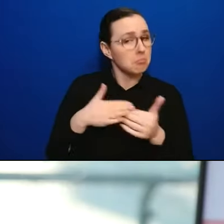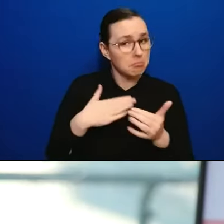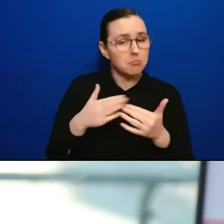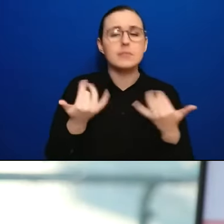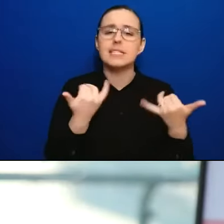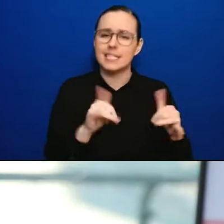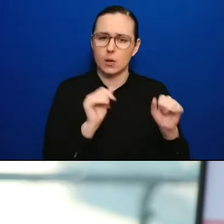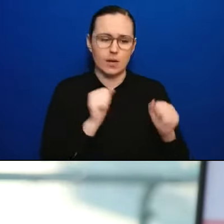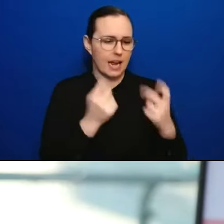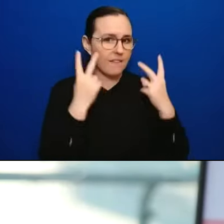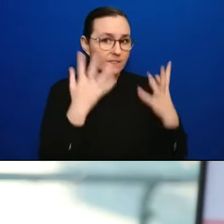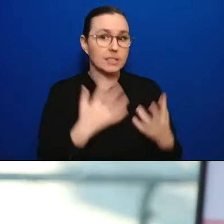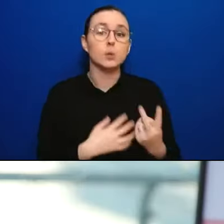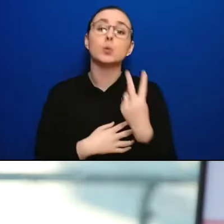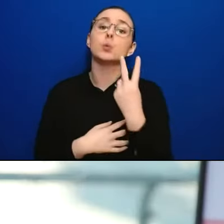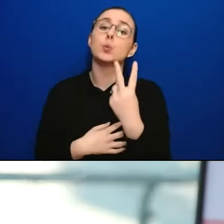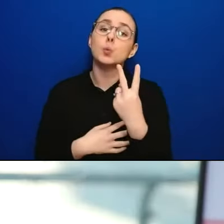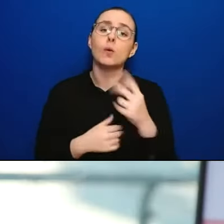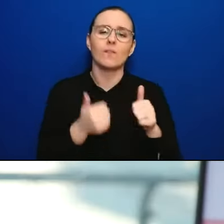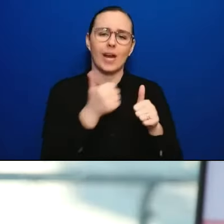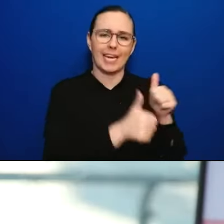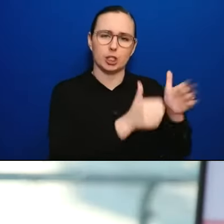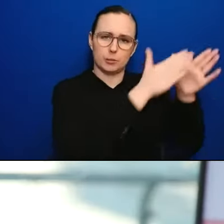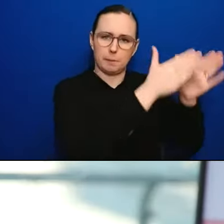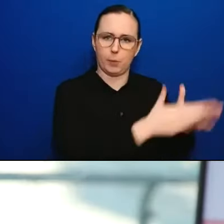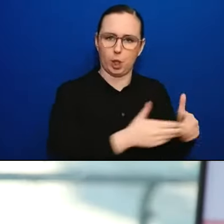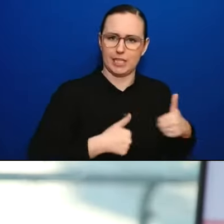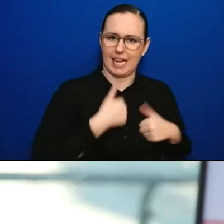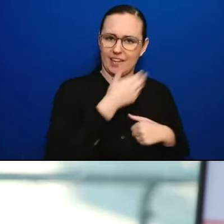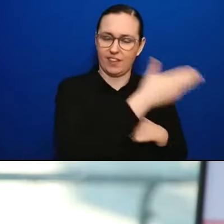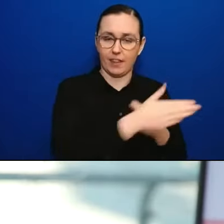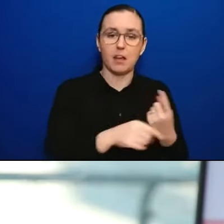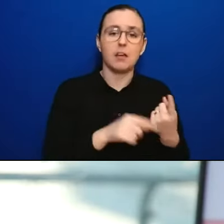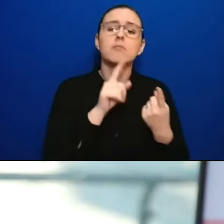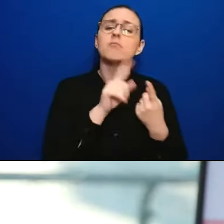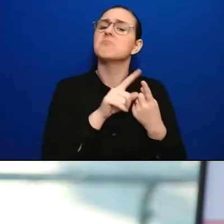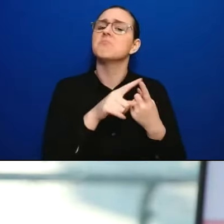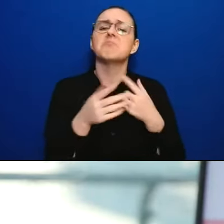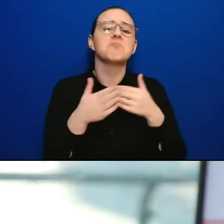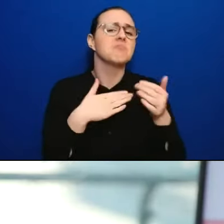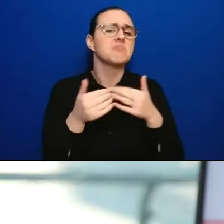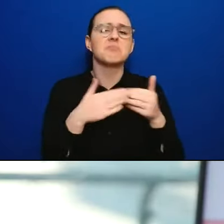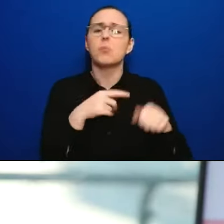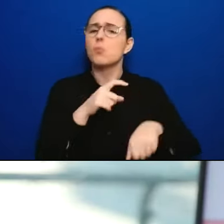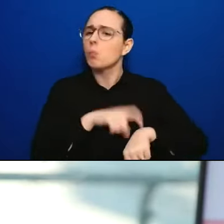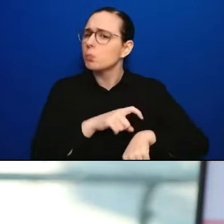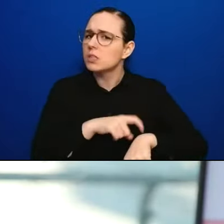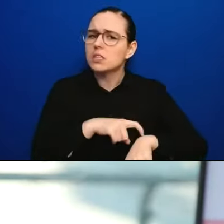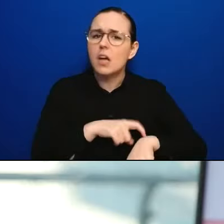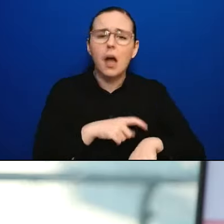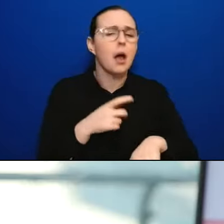That is the way that we've been trying to manage this to allow